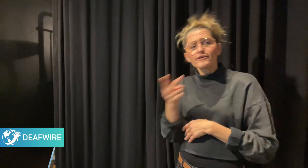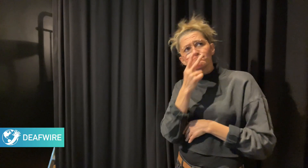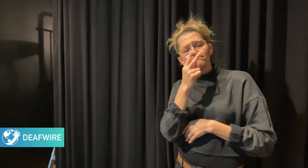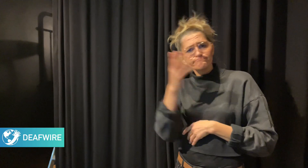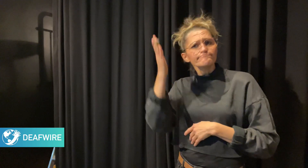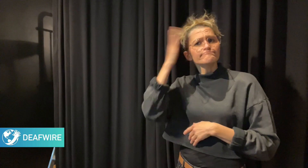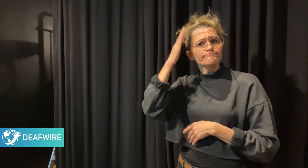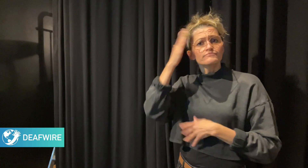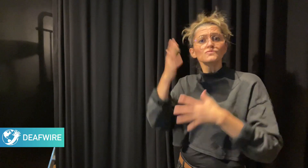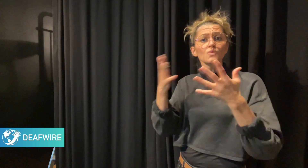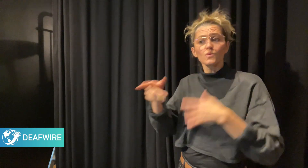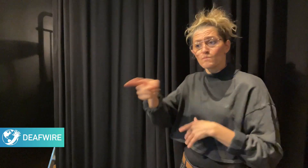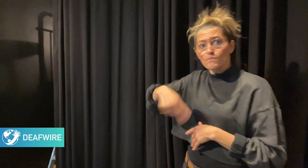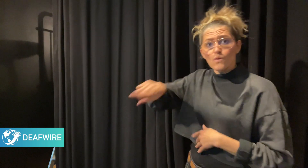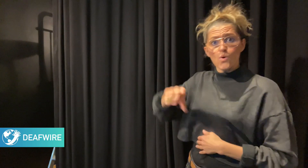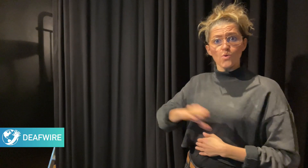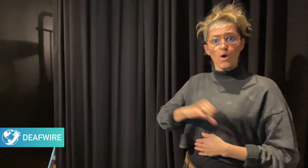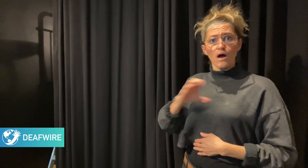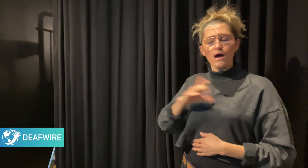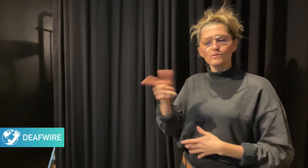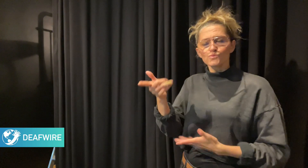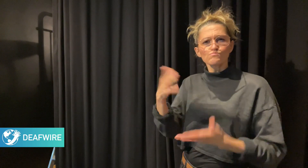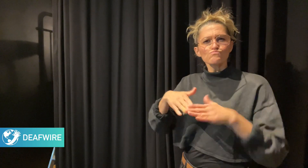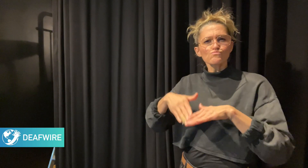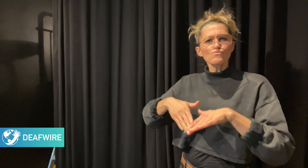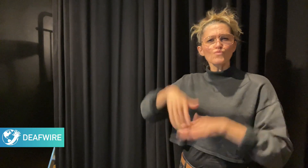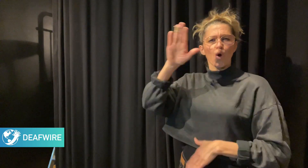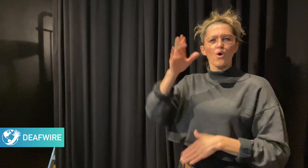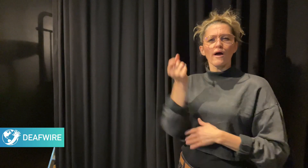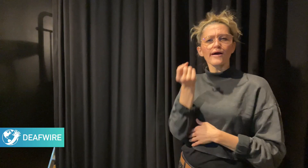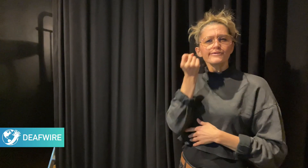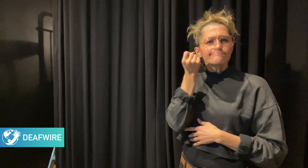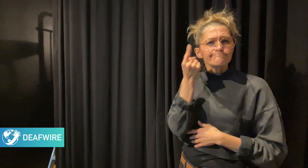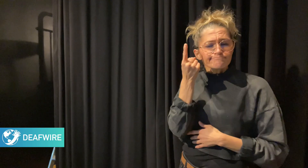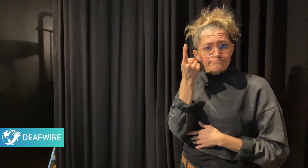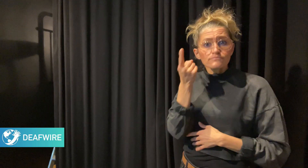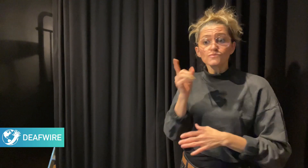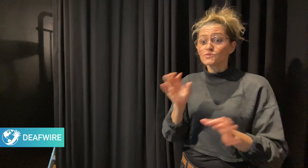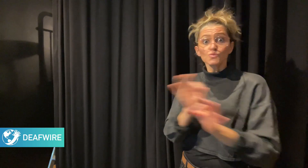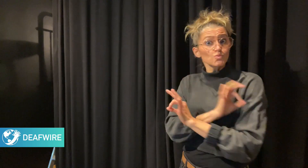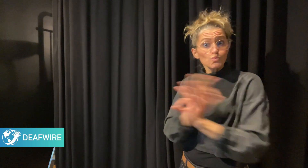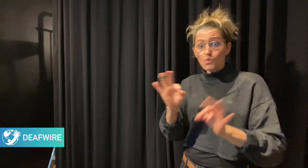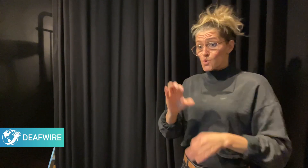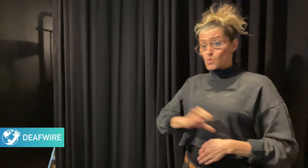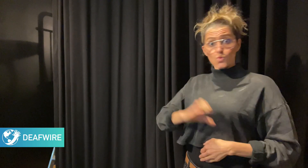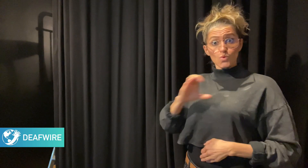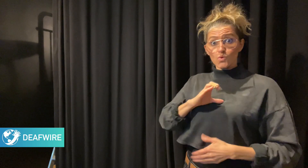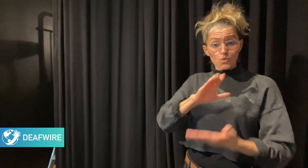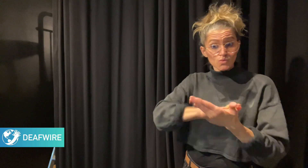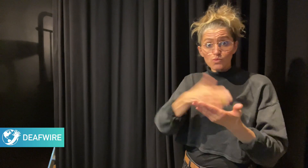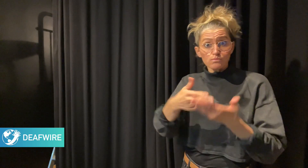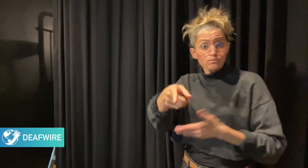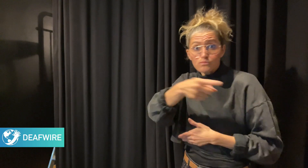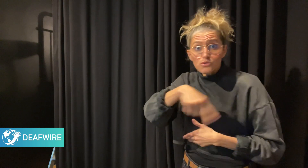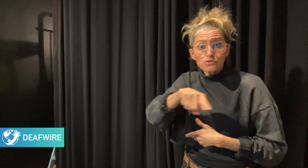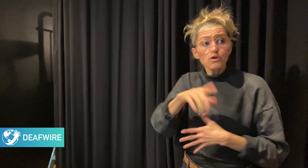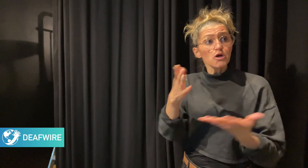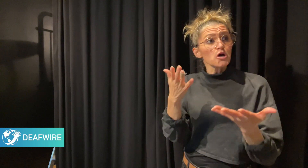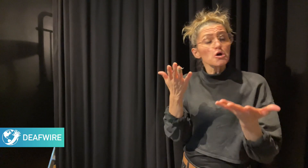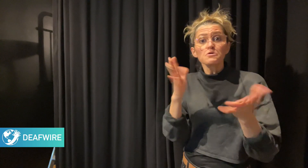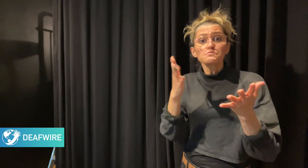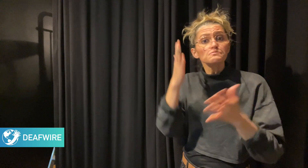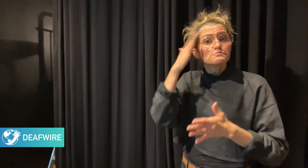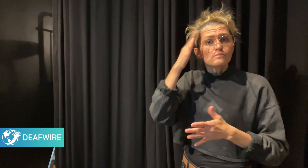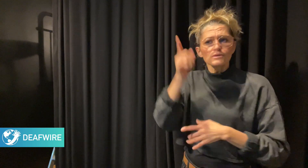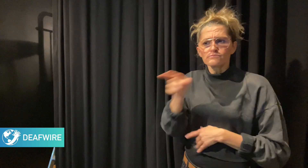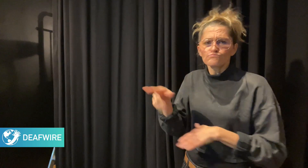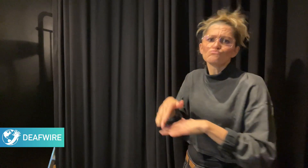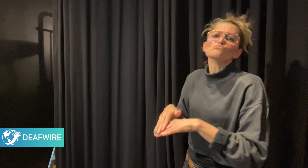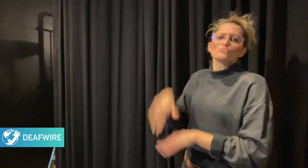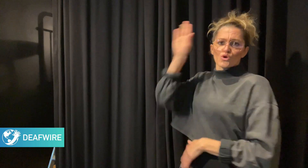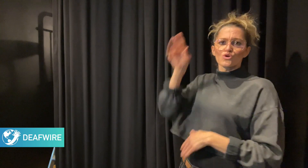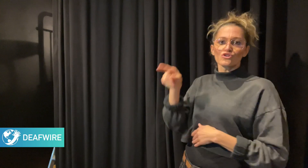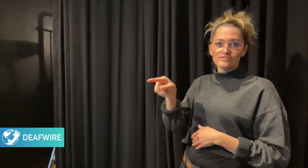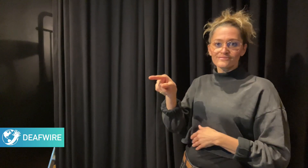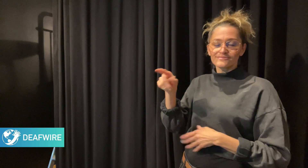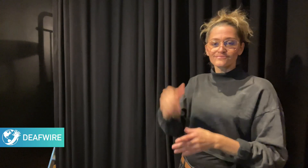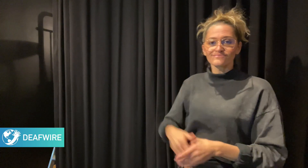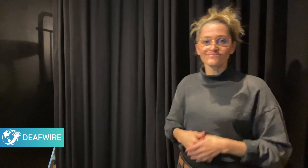in life, which gives them an advantage over non-CODA interpreters.